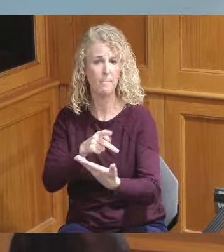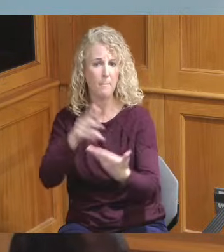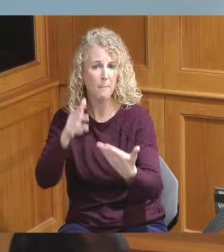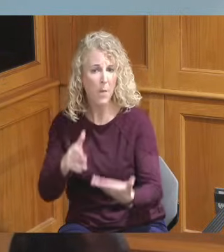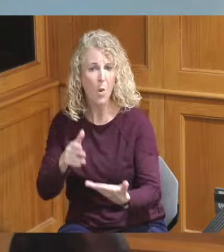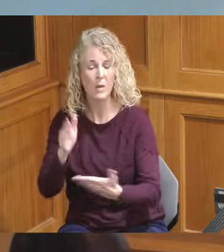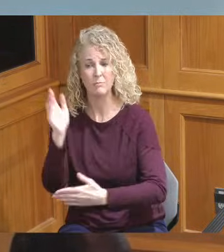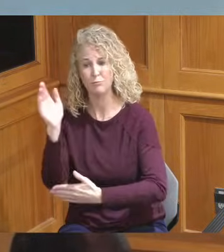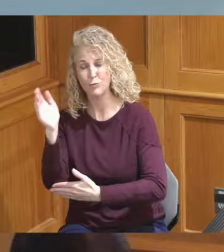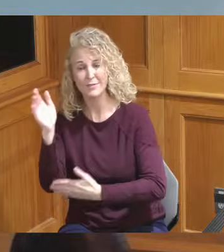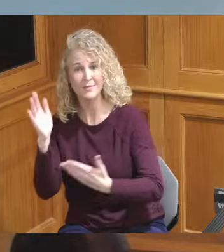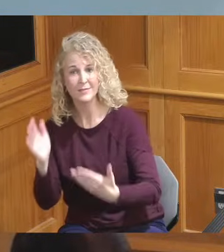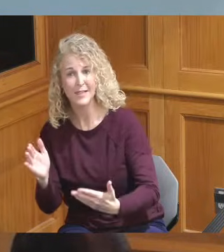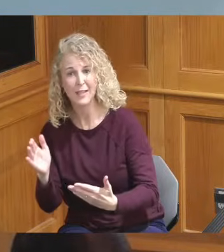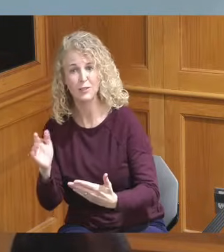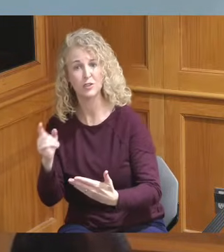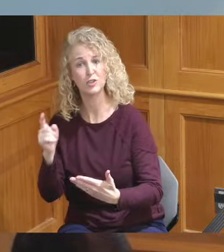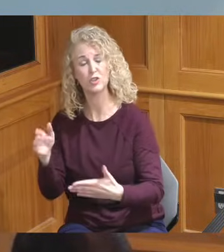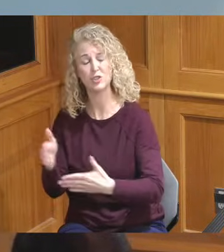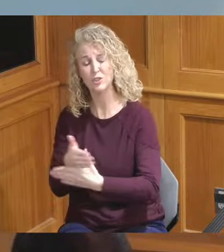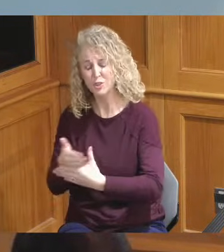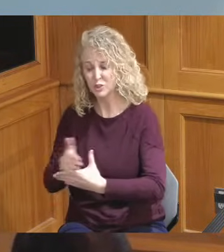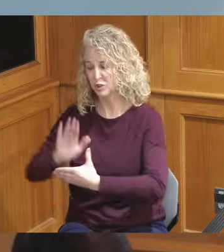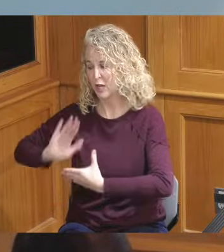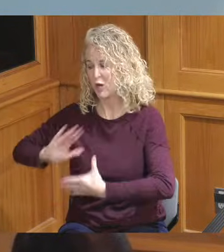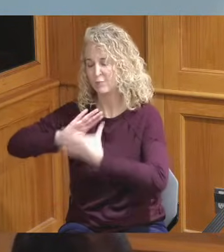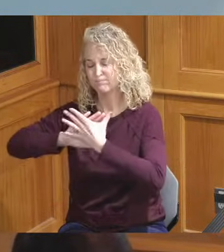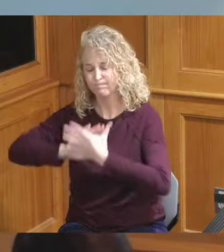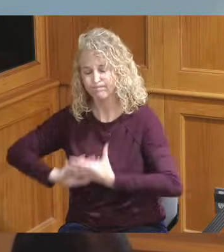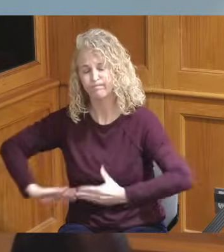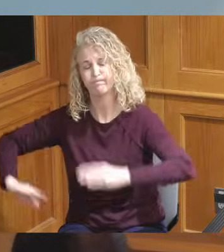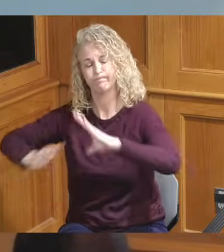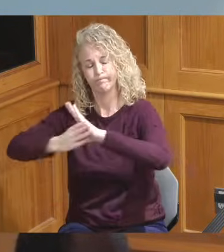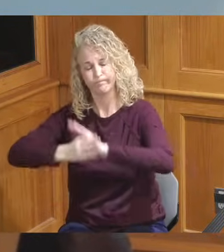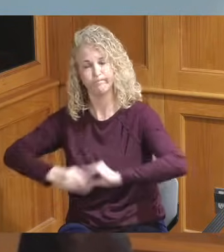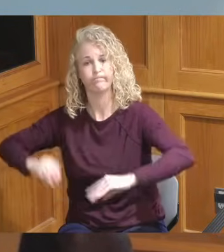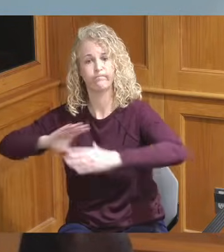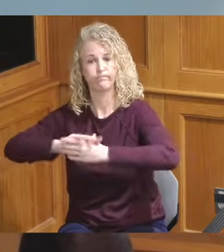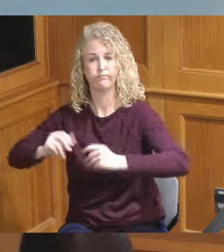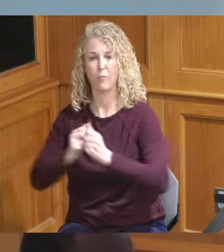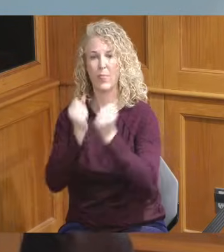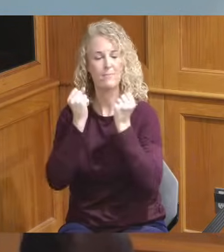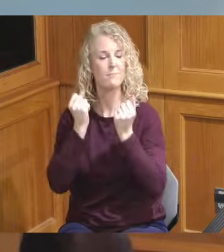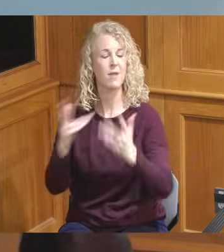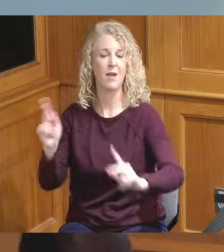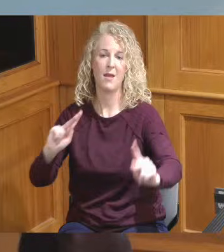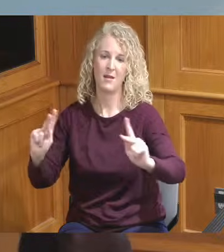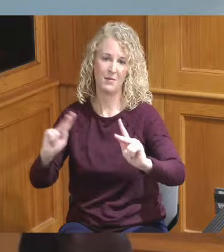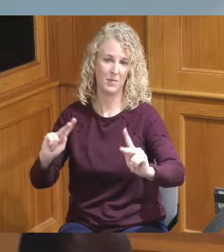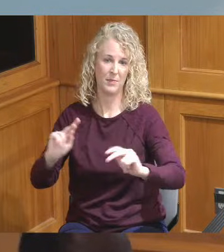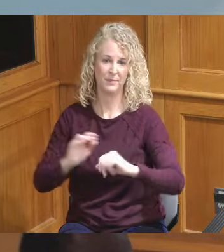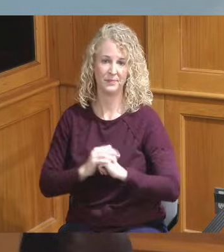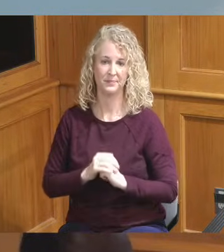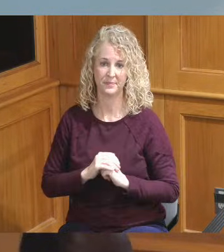allowed her to faithfully share the story of the movement with generations to come. Now,